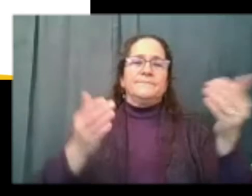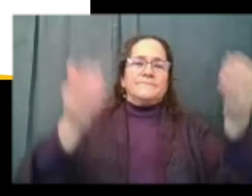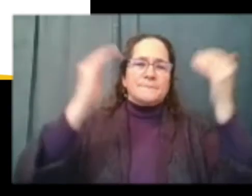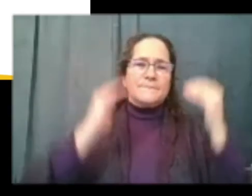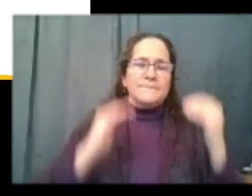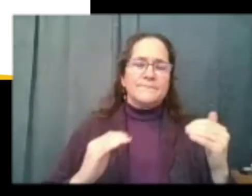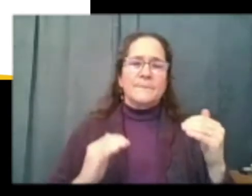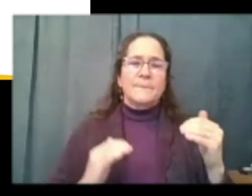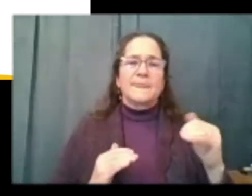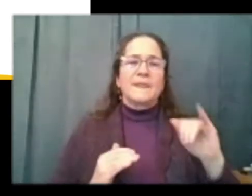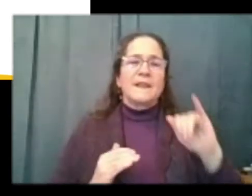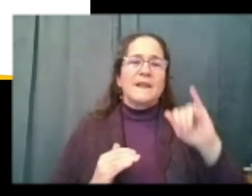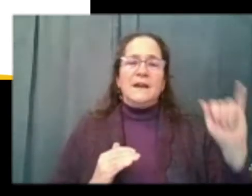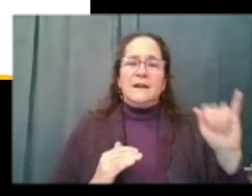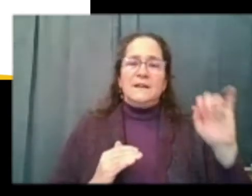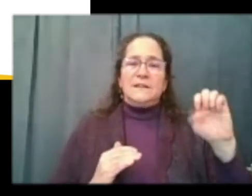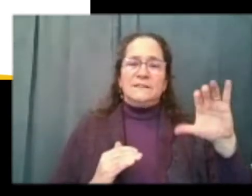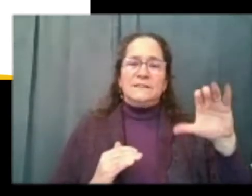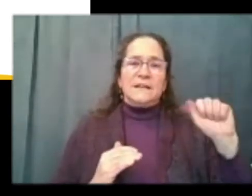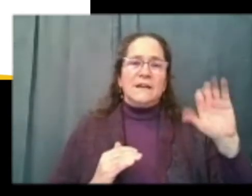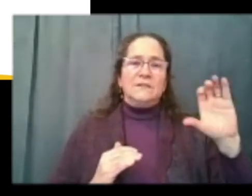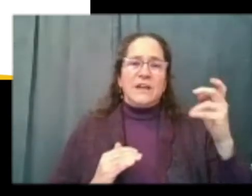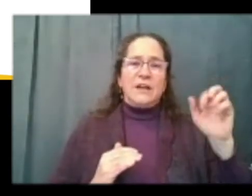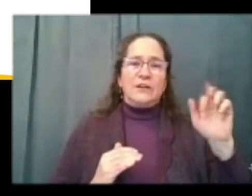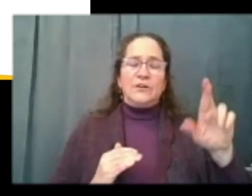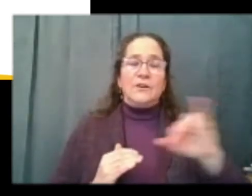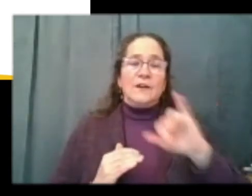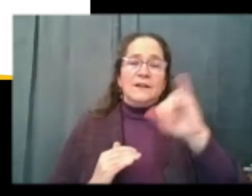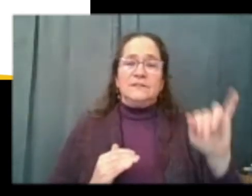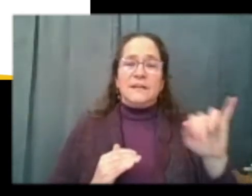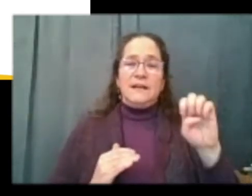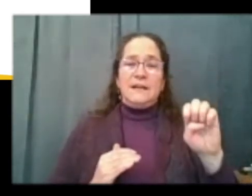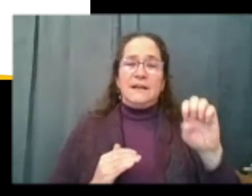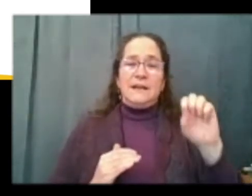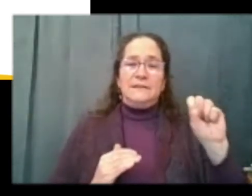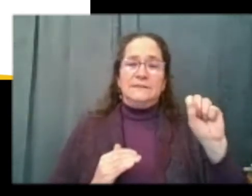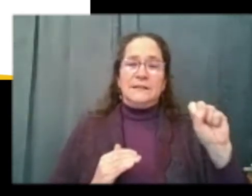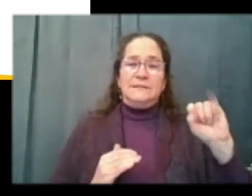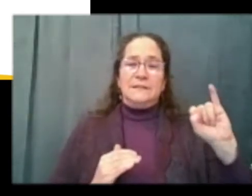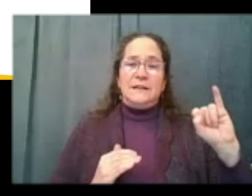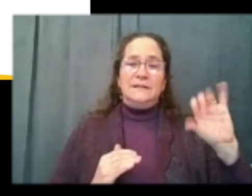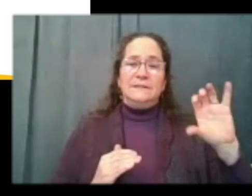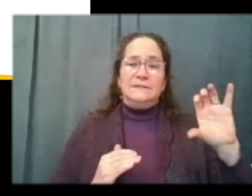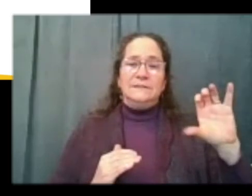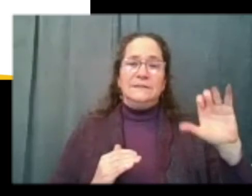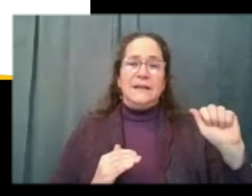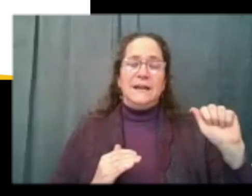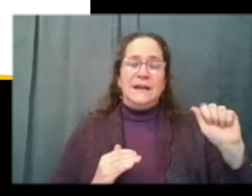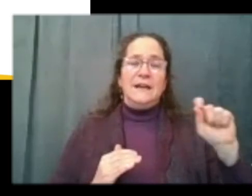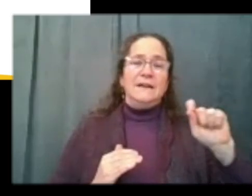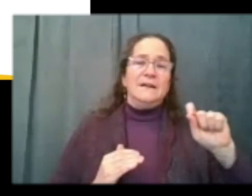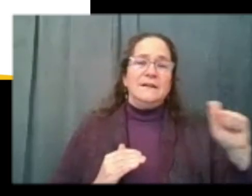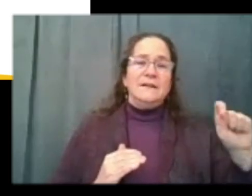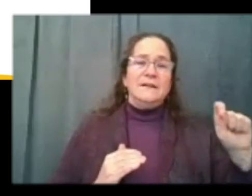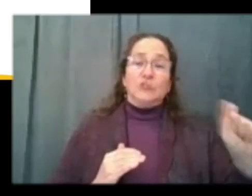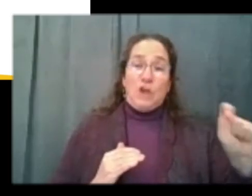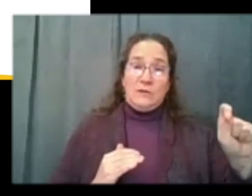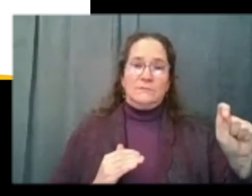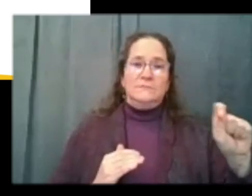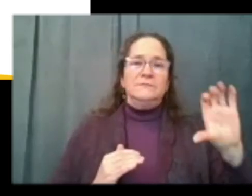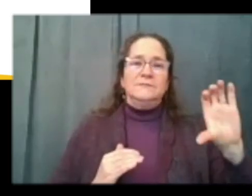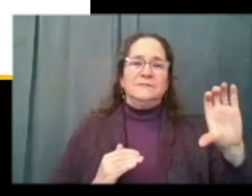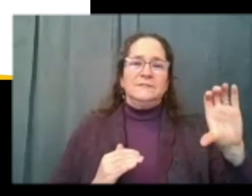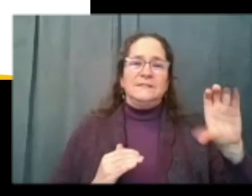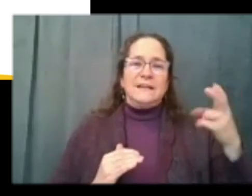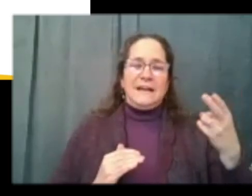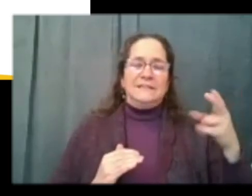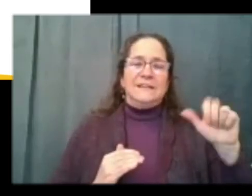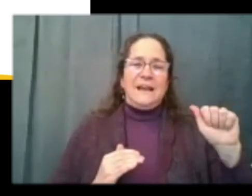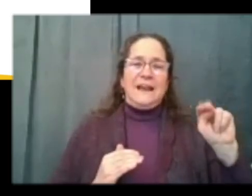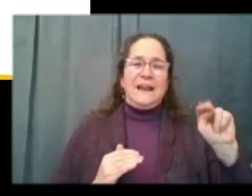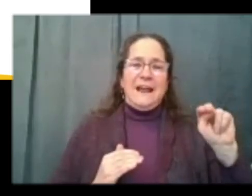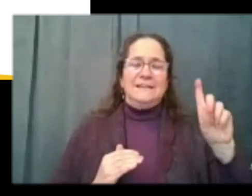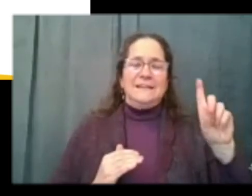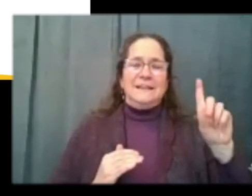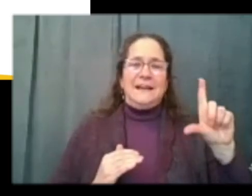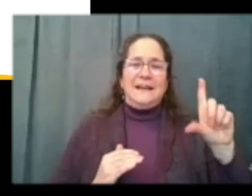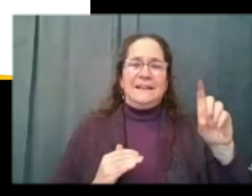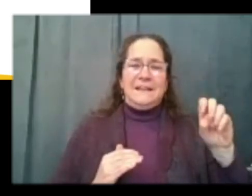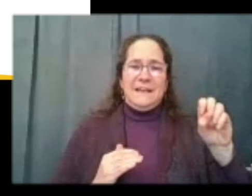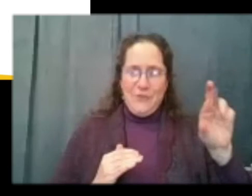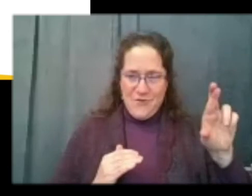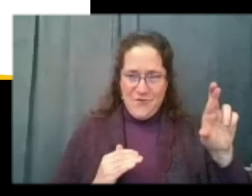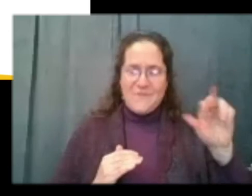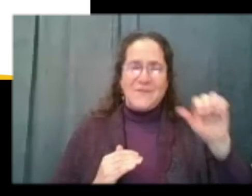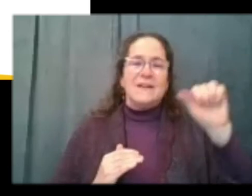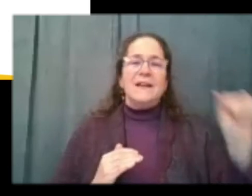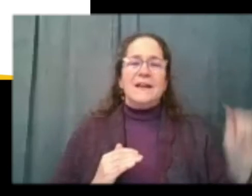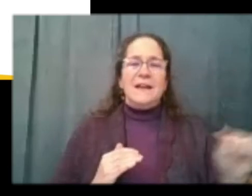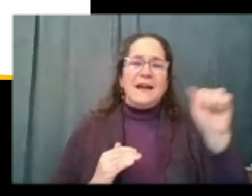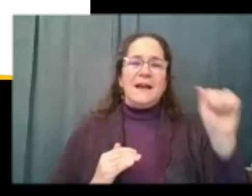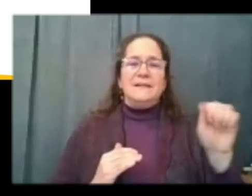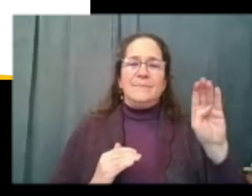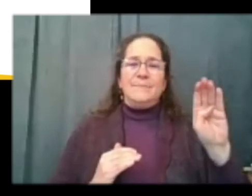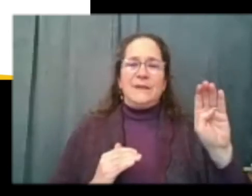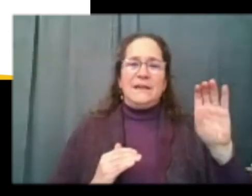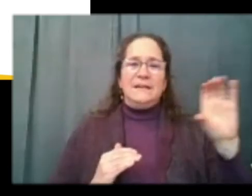Jessica Chandler at J e s s i c a dot C h a n d l e r